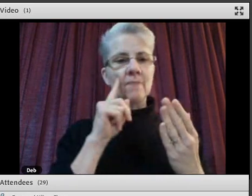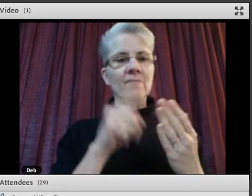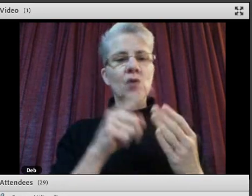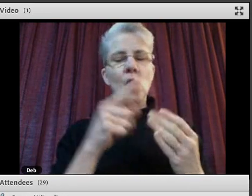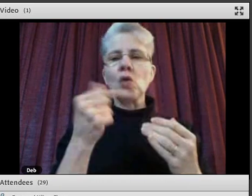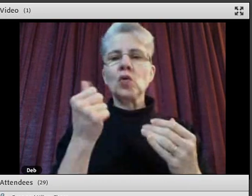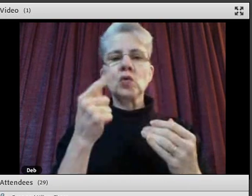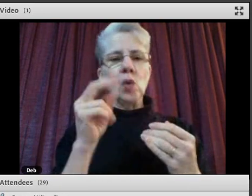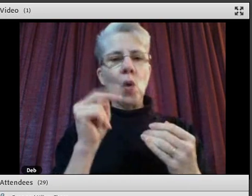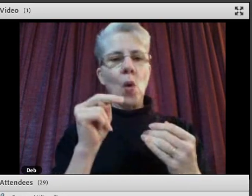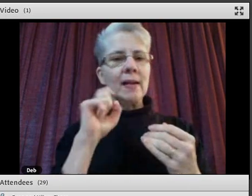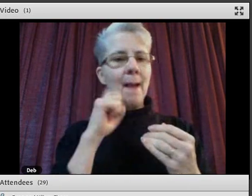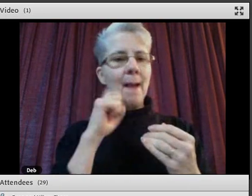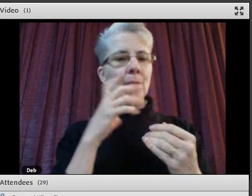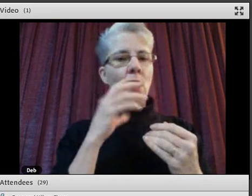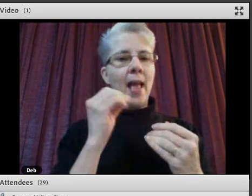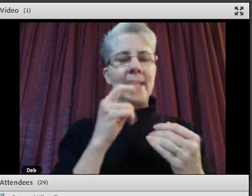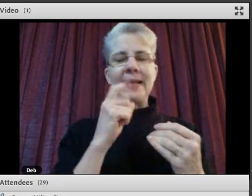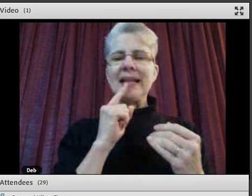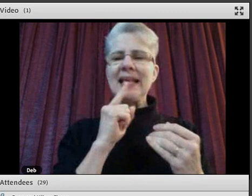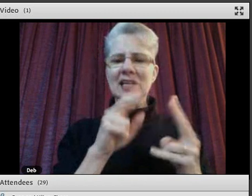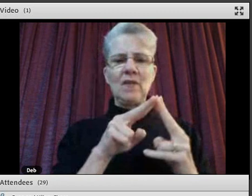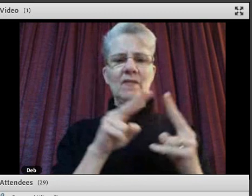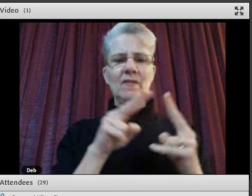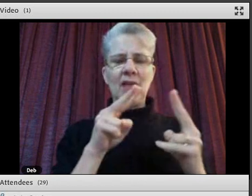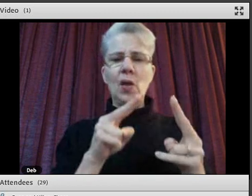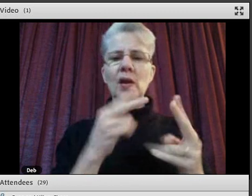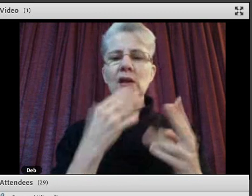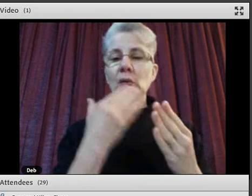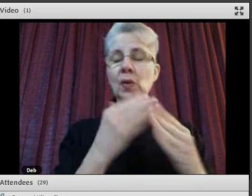and he is very good with working with the kids